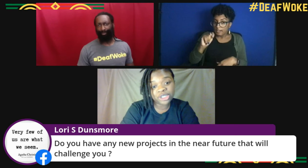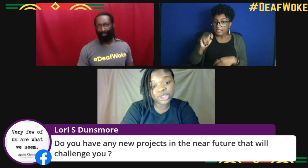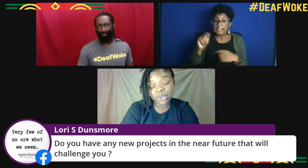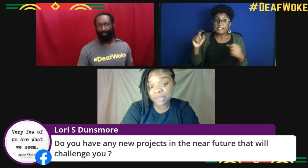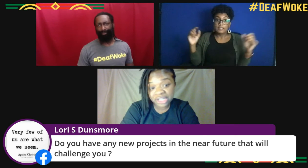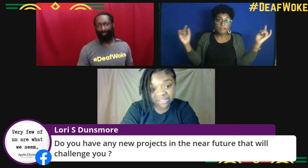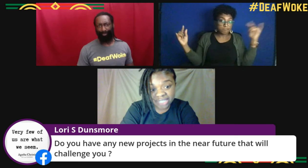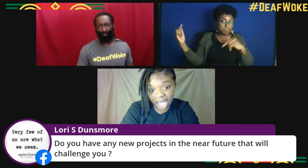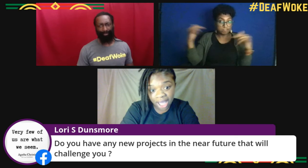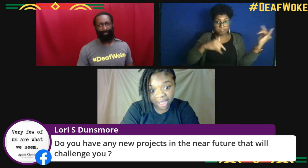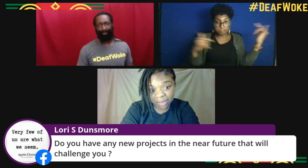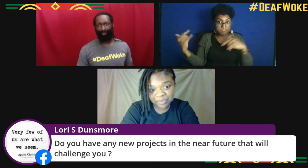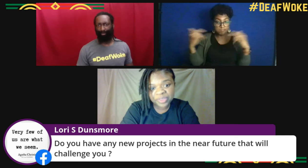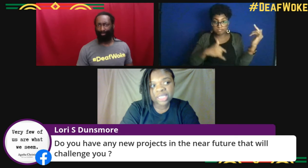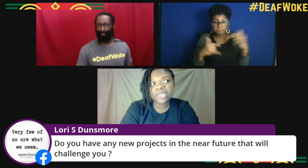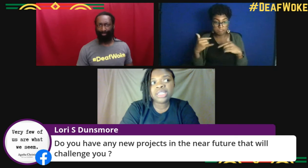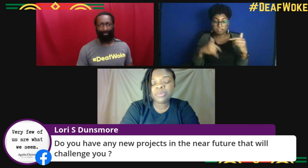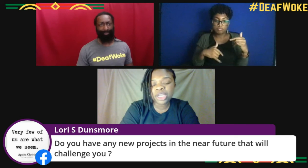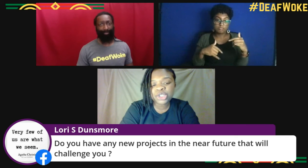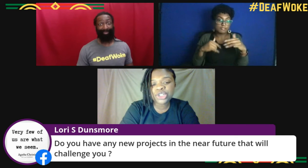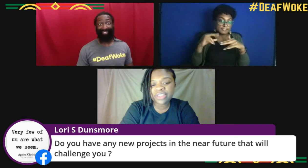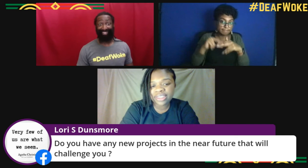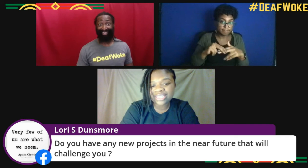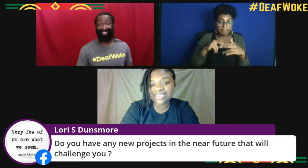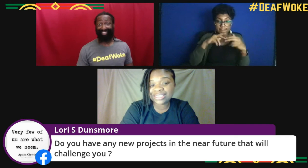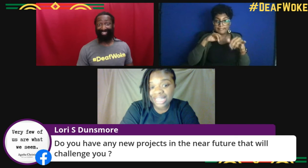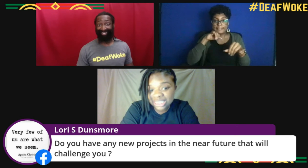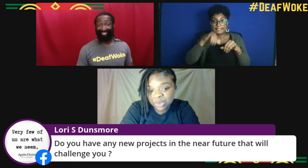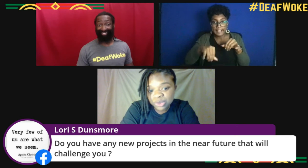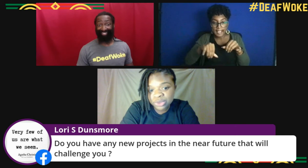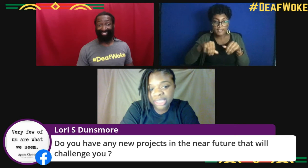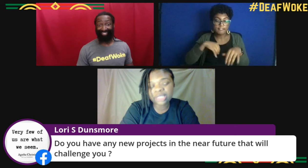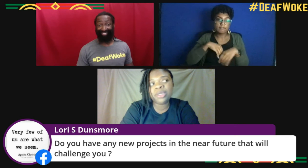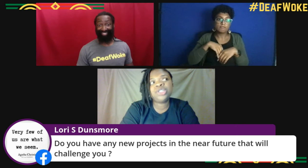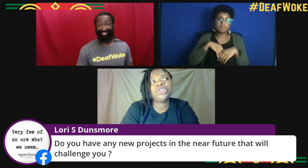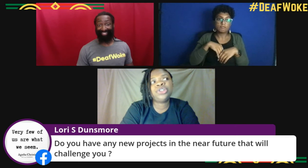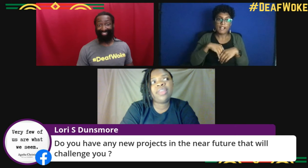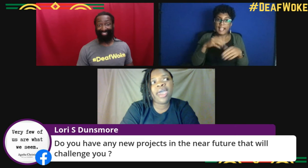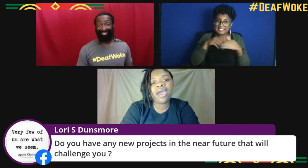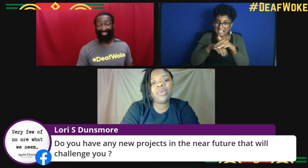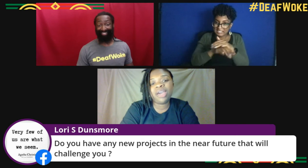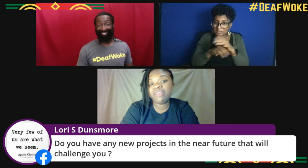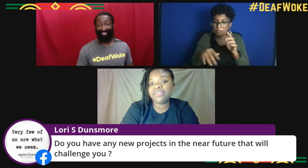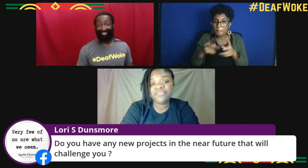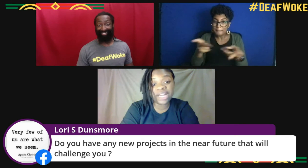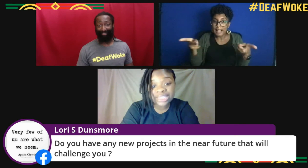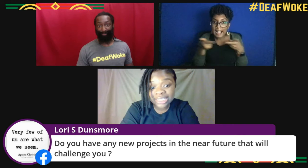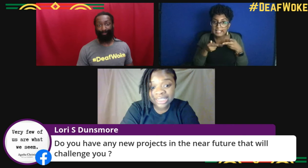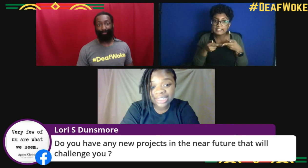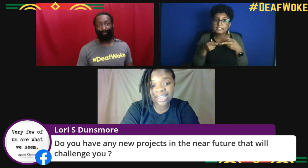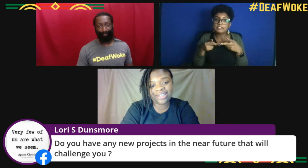for a short period of time to make sure that that's accessible and makes sure that we have enough funding